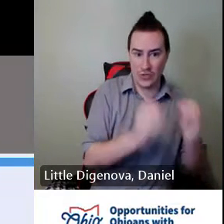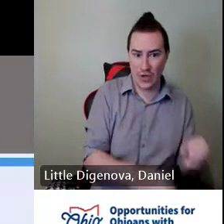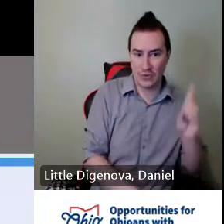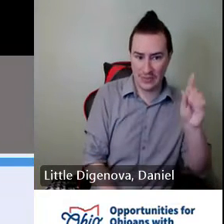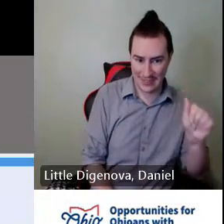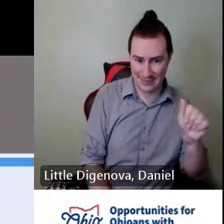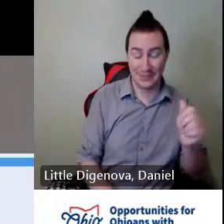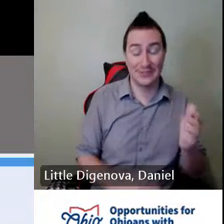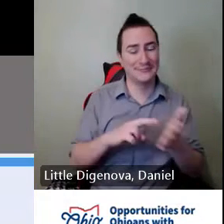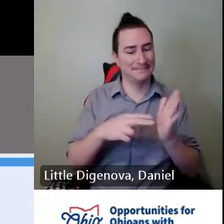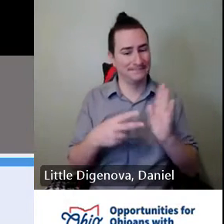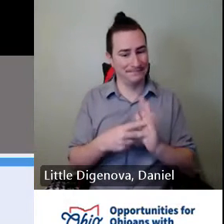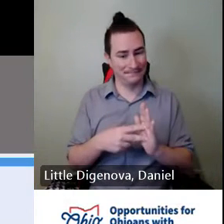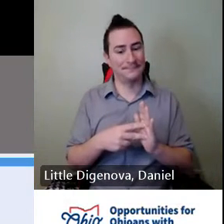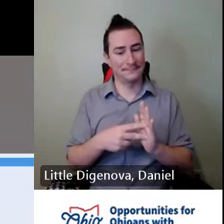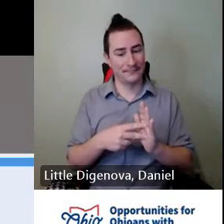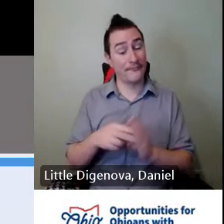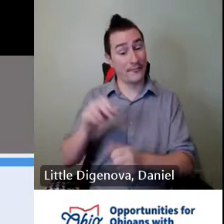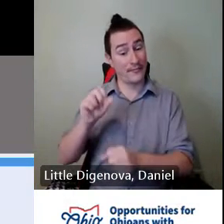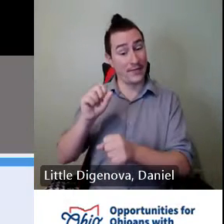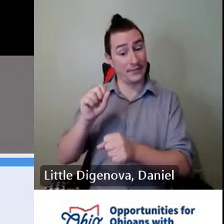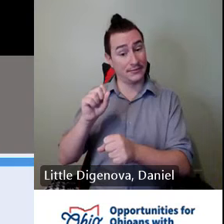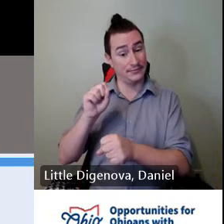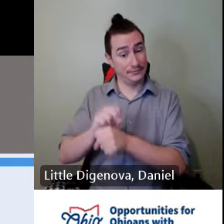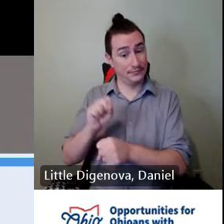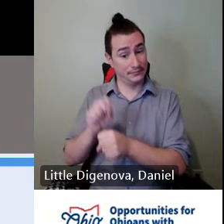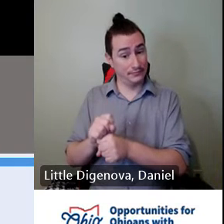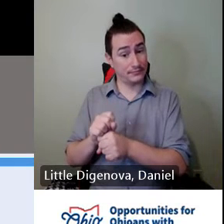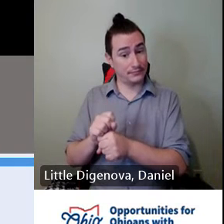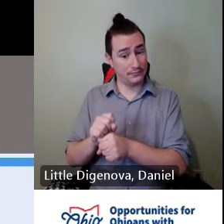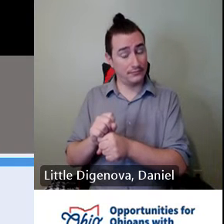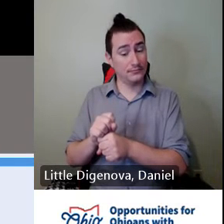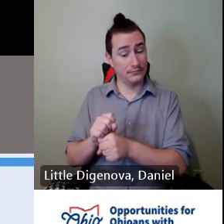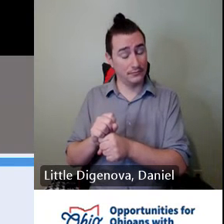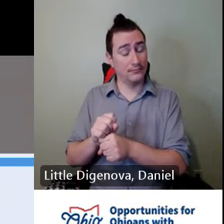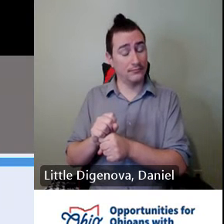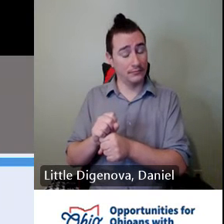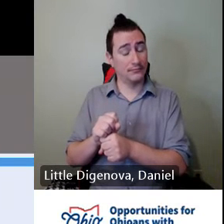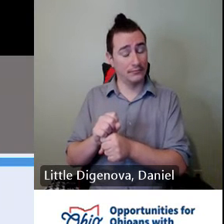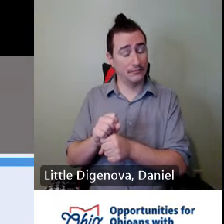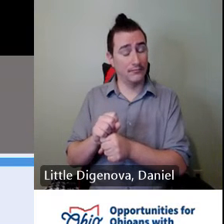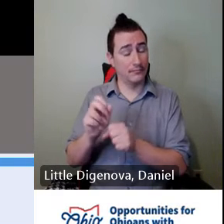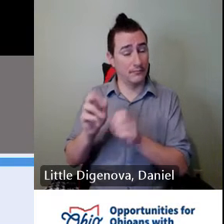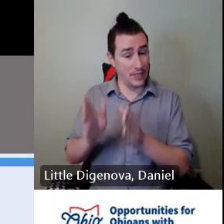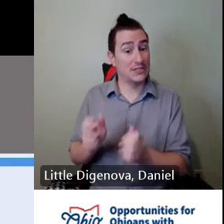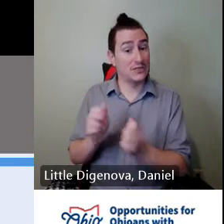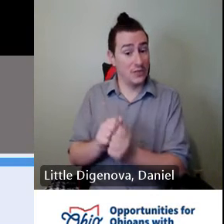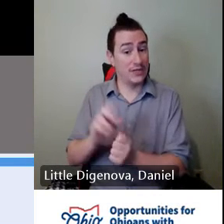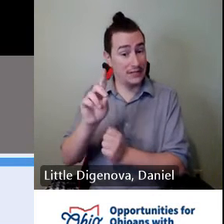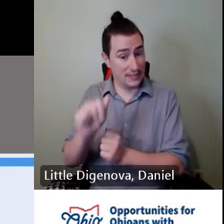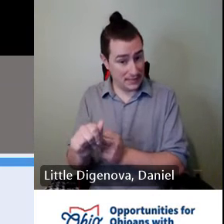that employing qualified individuals with disabilities and providing a reasonable accommodation, when one is needed,